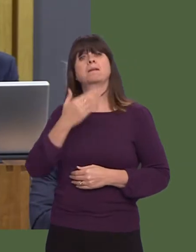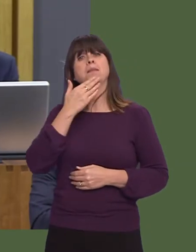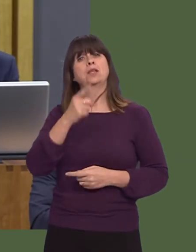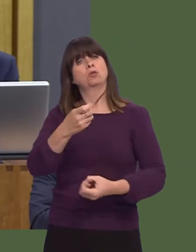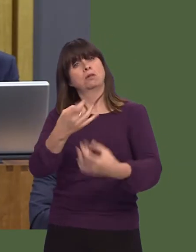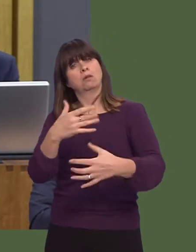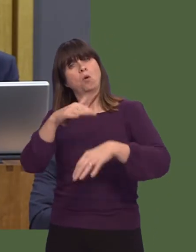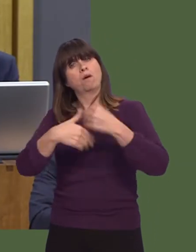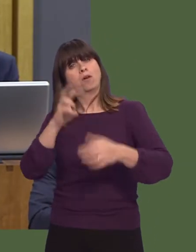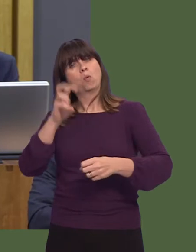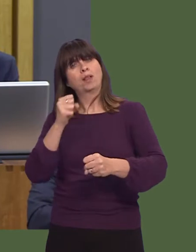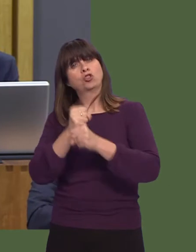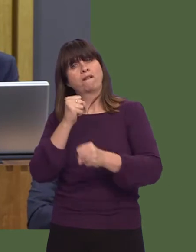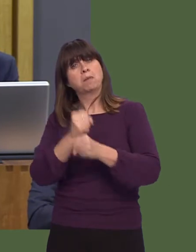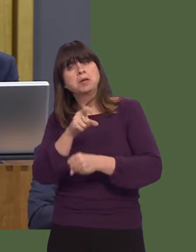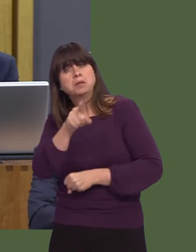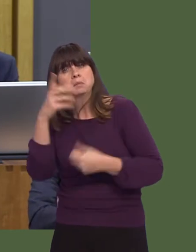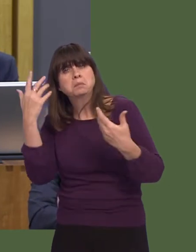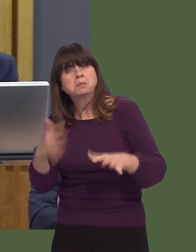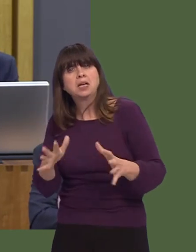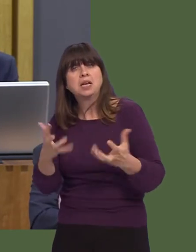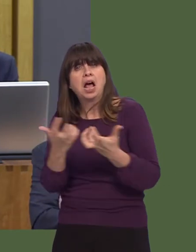i wneud Cymru'n wlad sy'n gyfeillgar i bobl ‚ dementia? OAQ51303